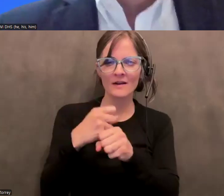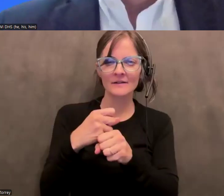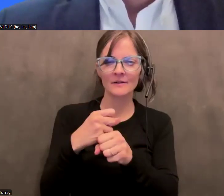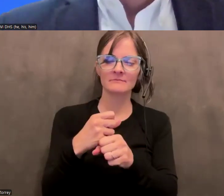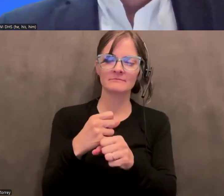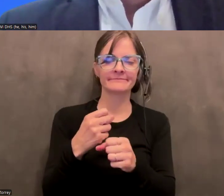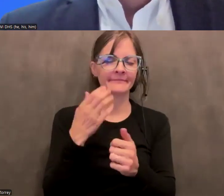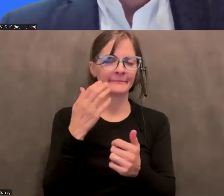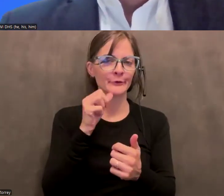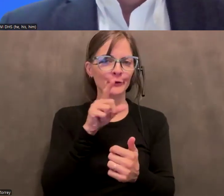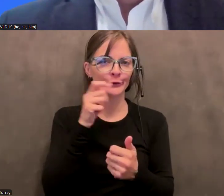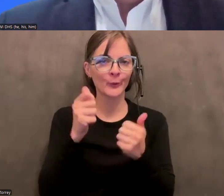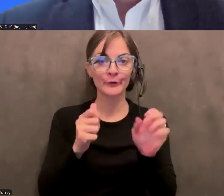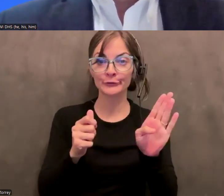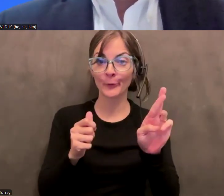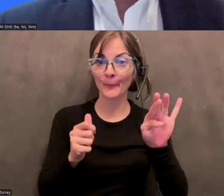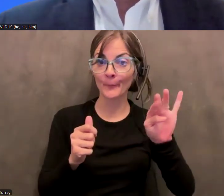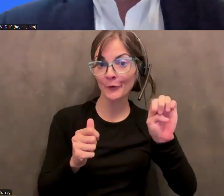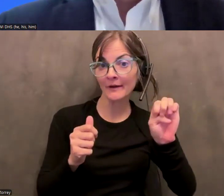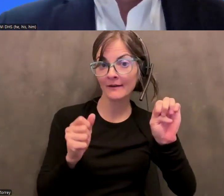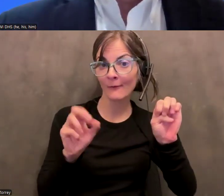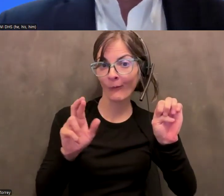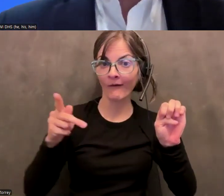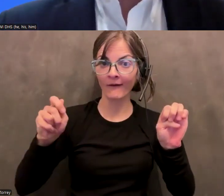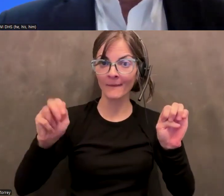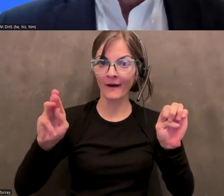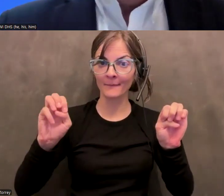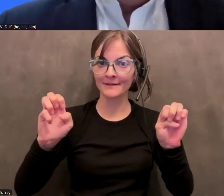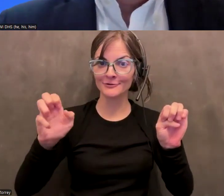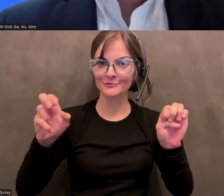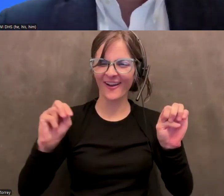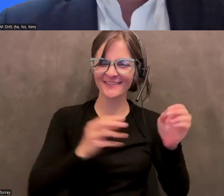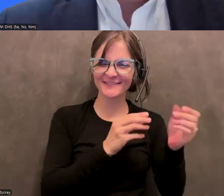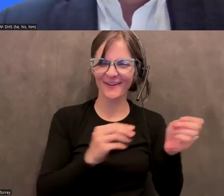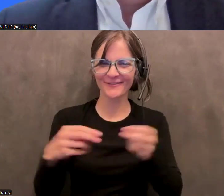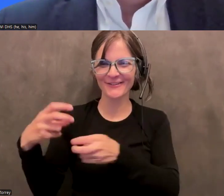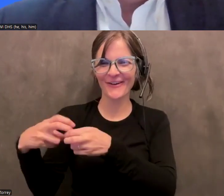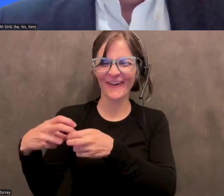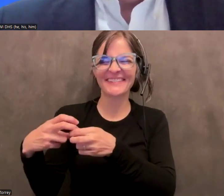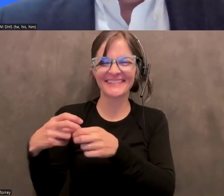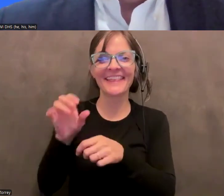But Parmesan went off, I think it was last week of July. So it's just a year old.